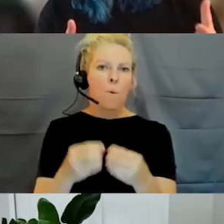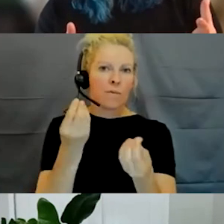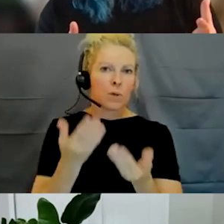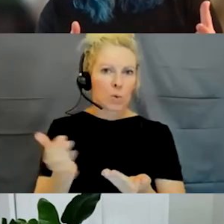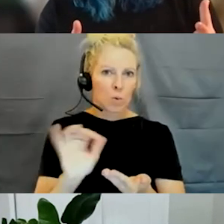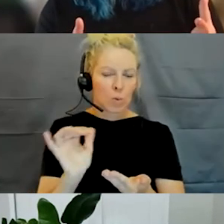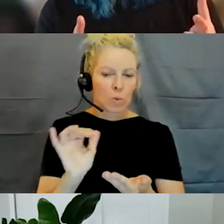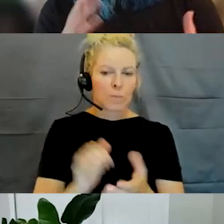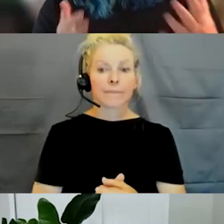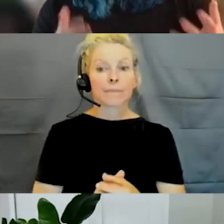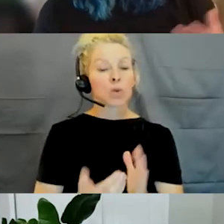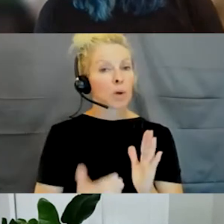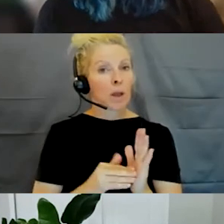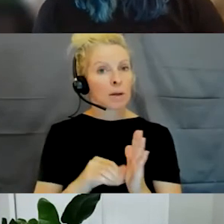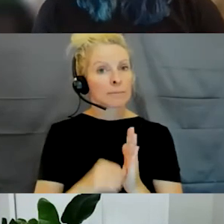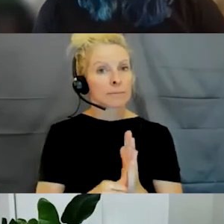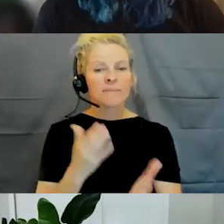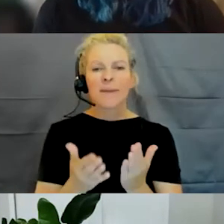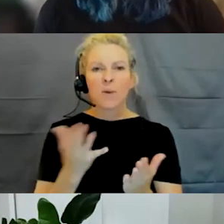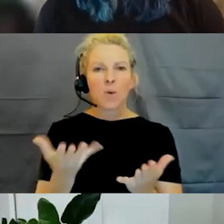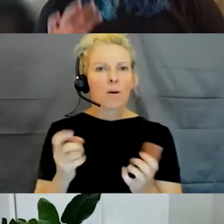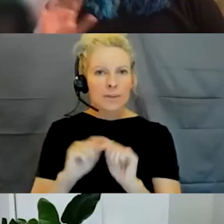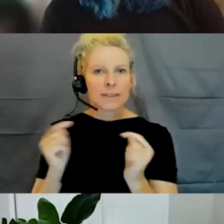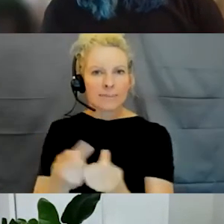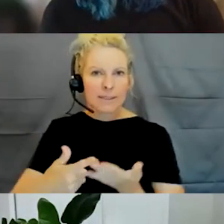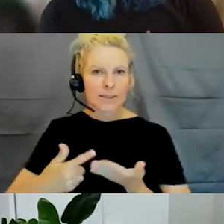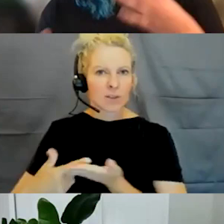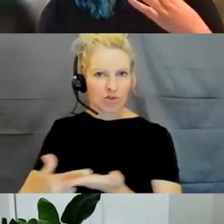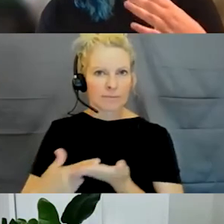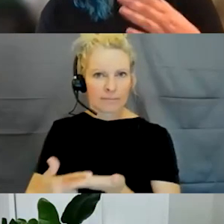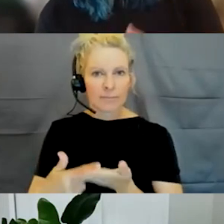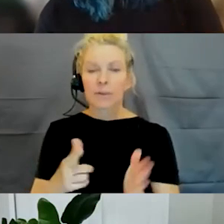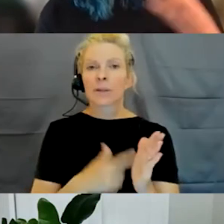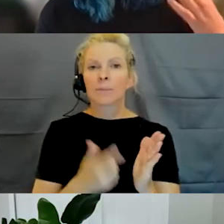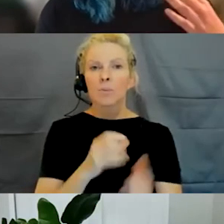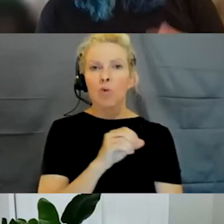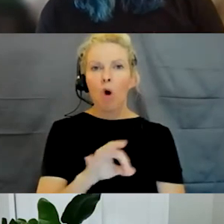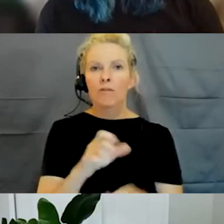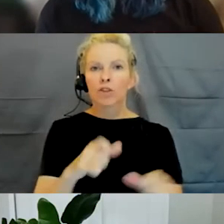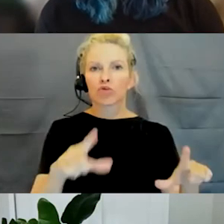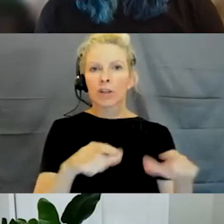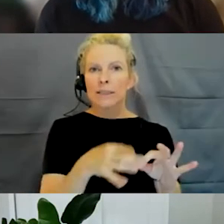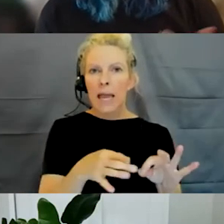to make that decision as a team. Sometimes that offscreen text or HTML description is a little